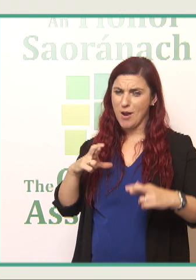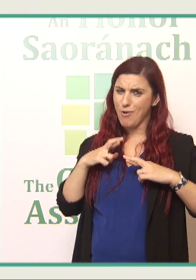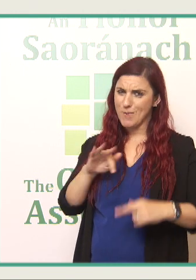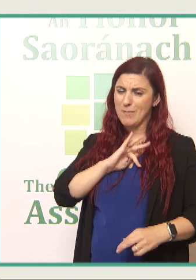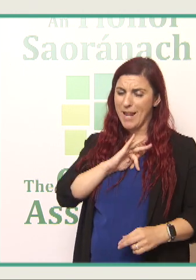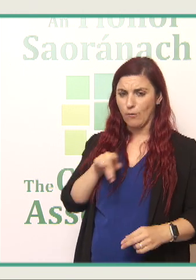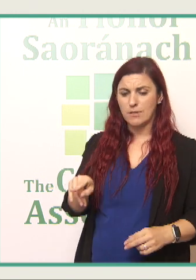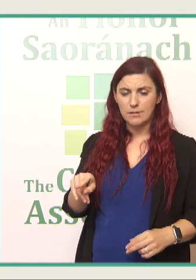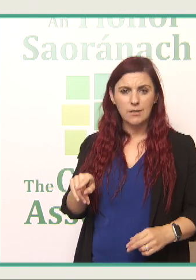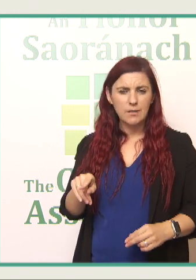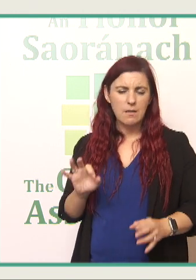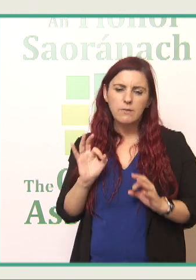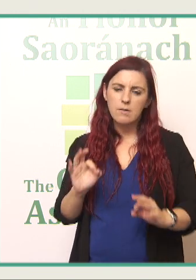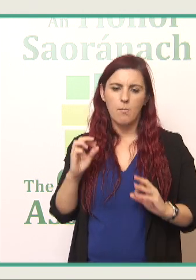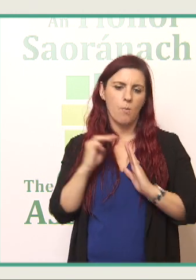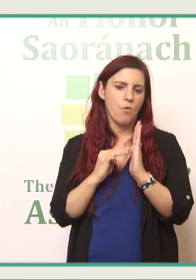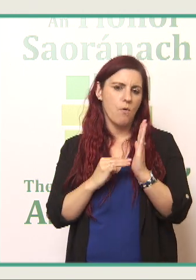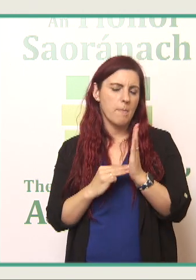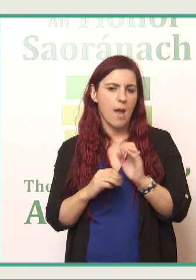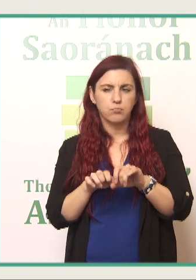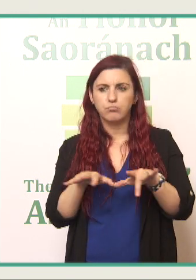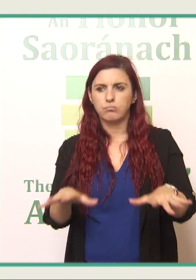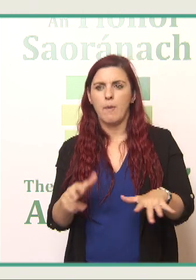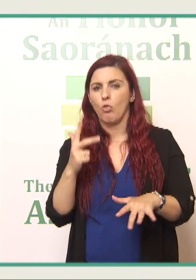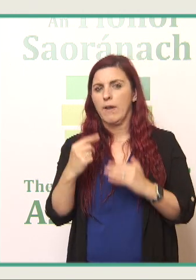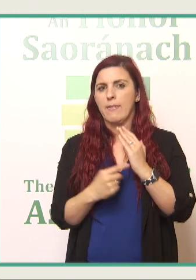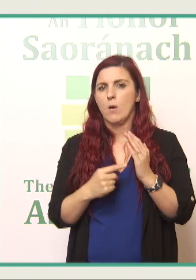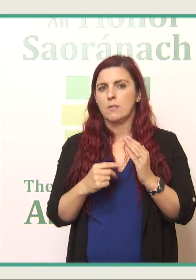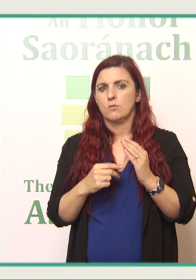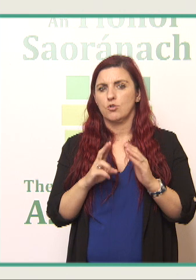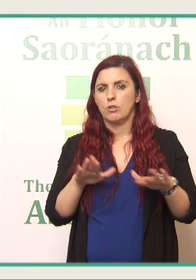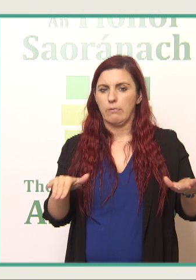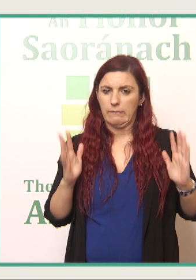it's a phenomenal program it's graduated about 3 000 kids over the last 20 years all through